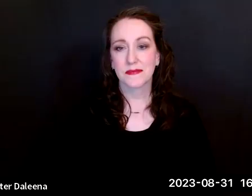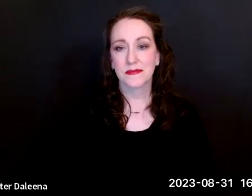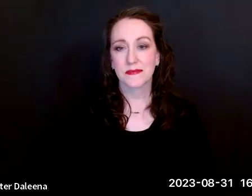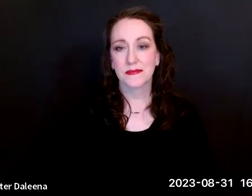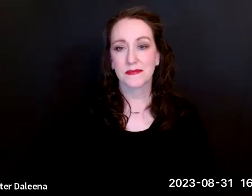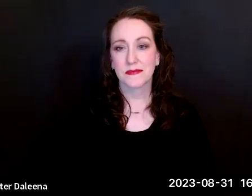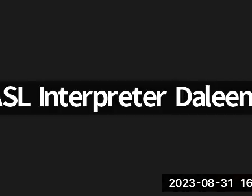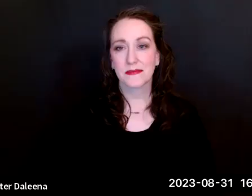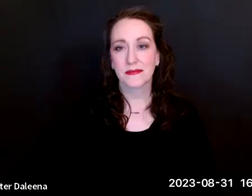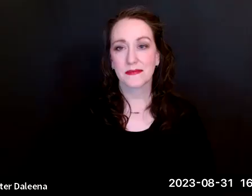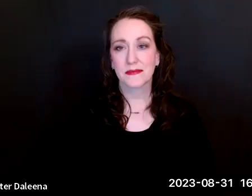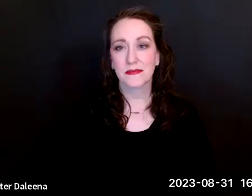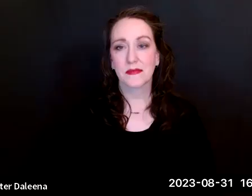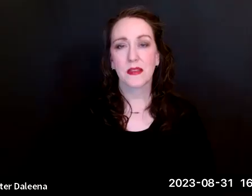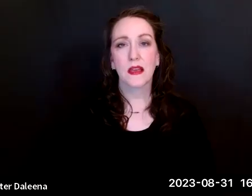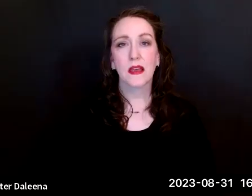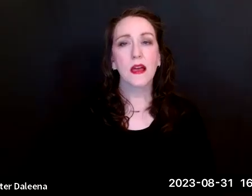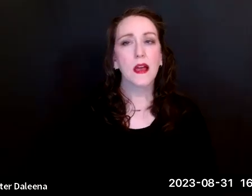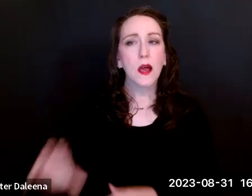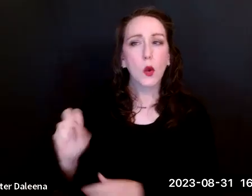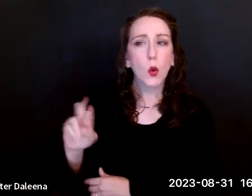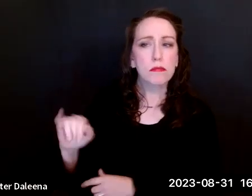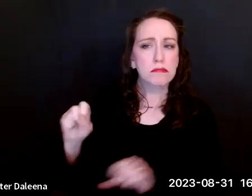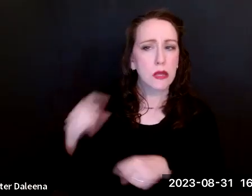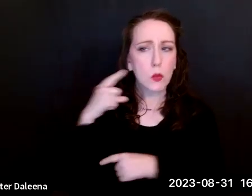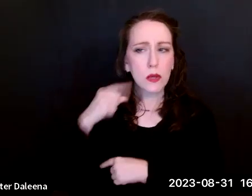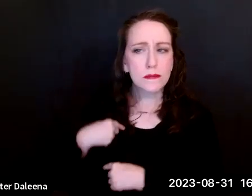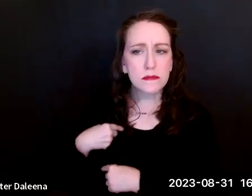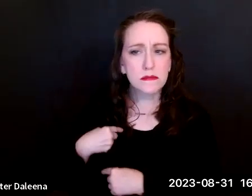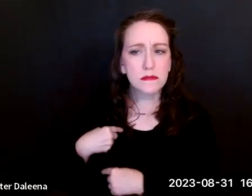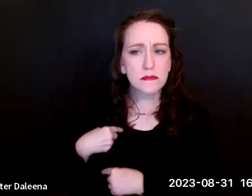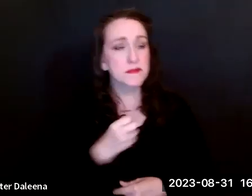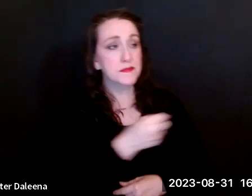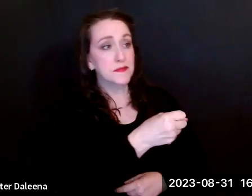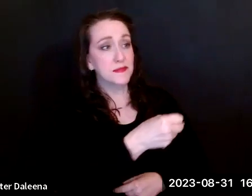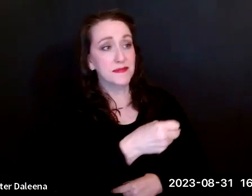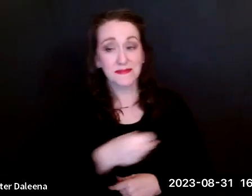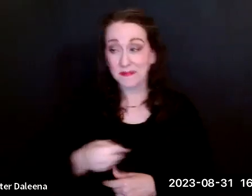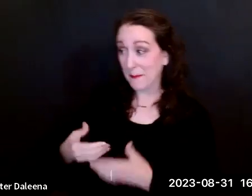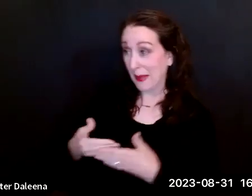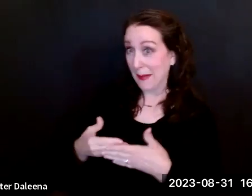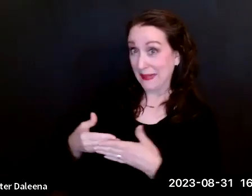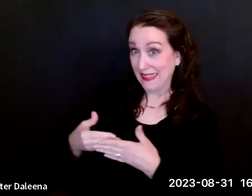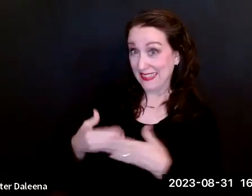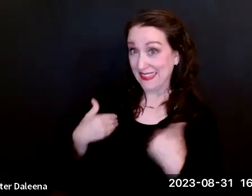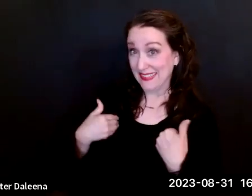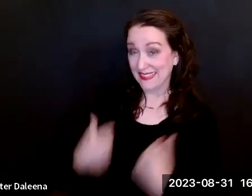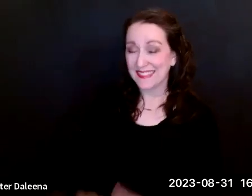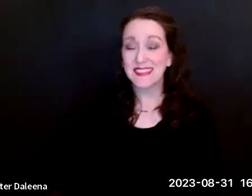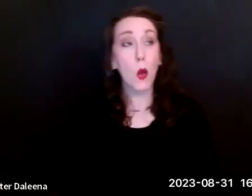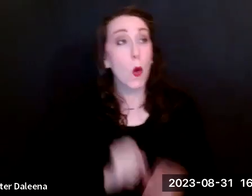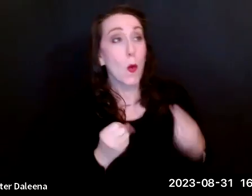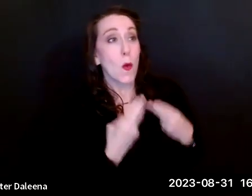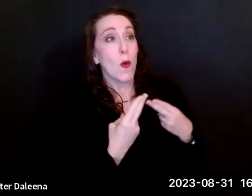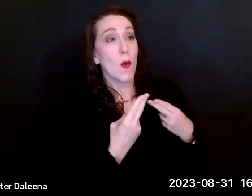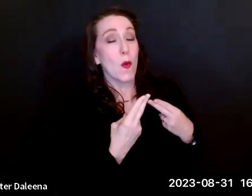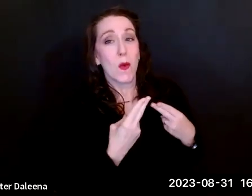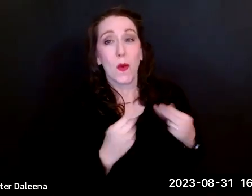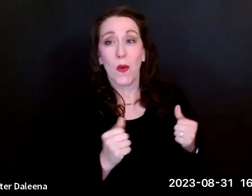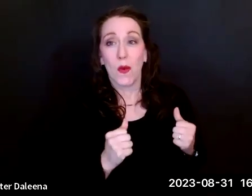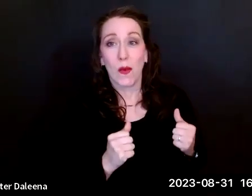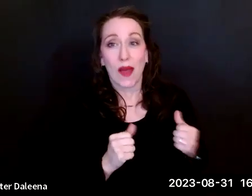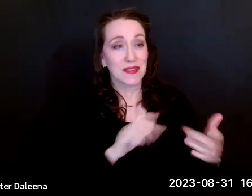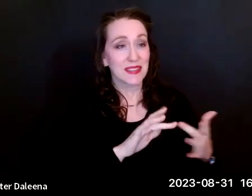can you hear me yes Corey there are babies oh we'll have to contact her and say congratulations